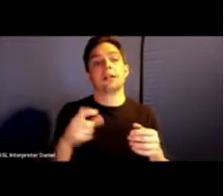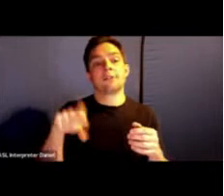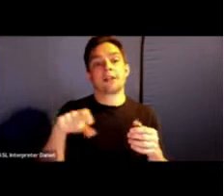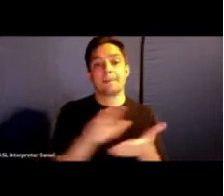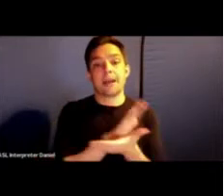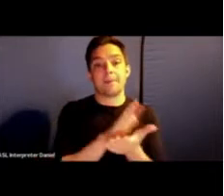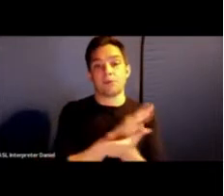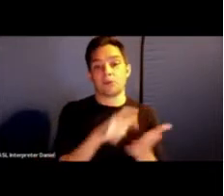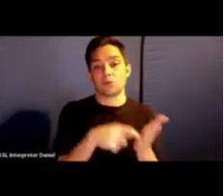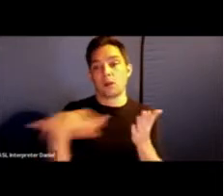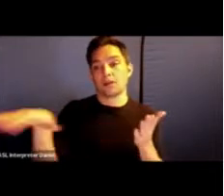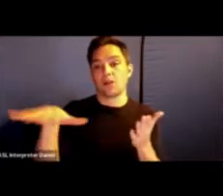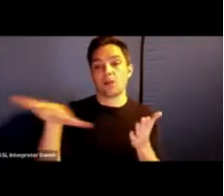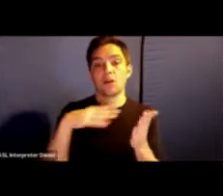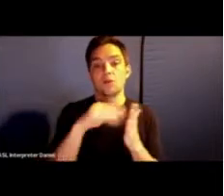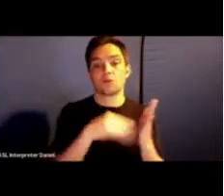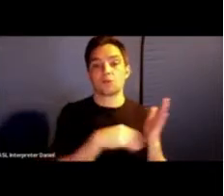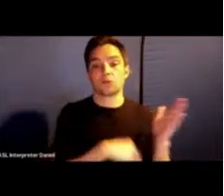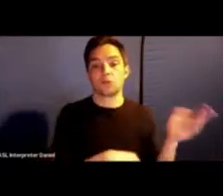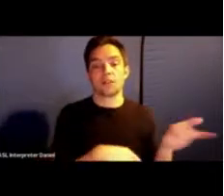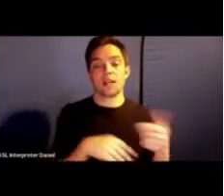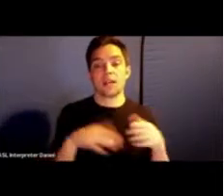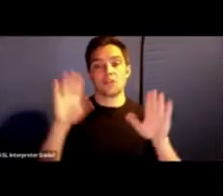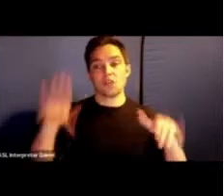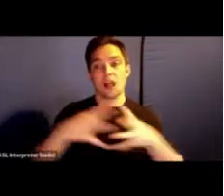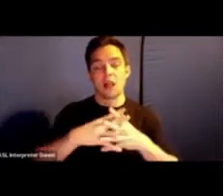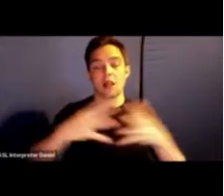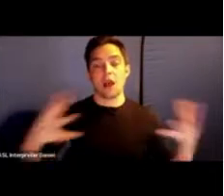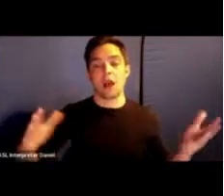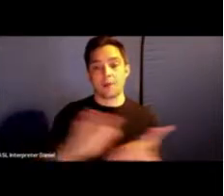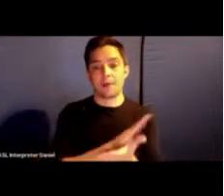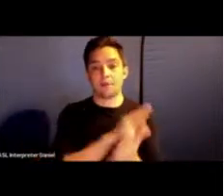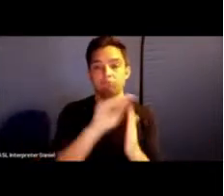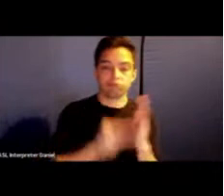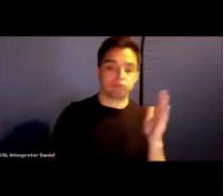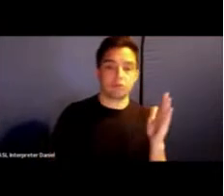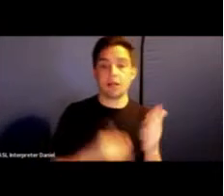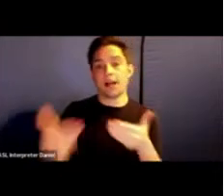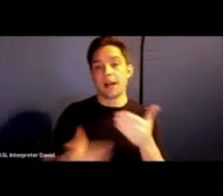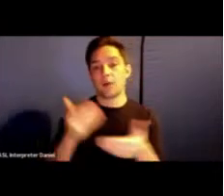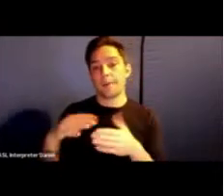that's out there. And man, there is a lot of paperwork, I think a hiring packet for me is about 19